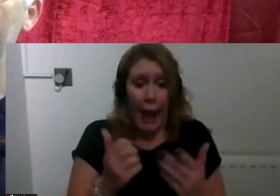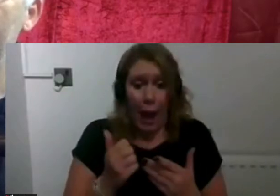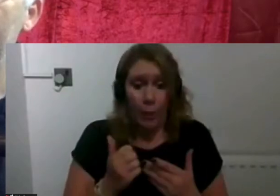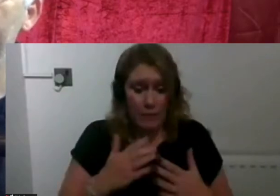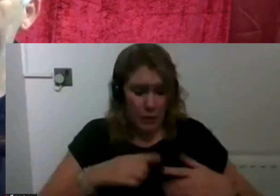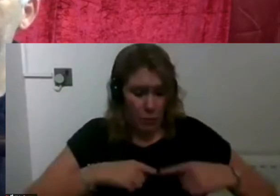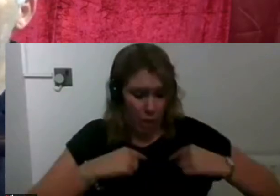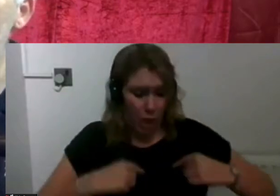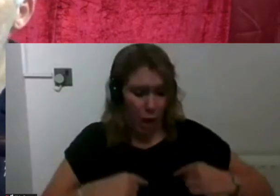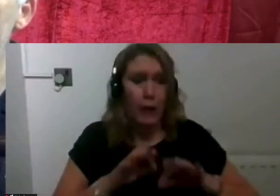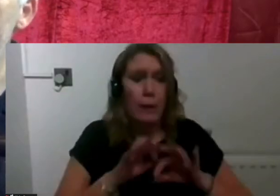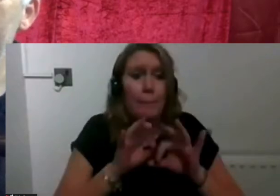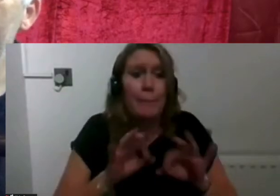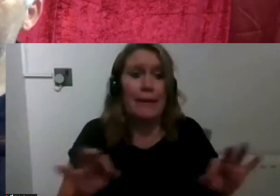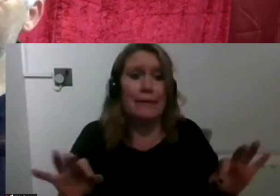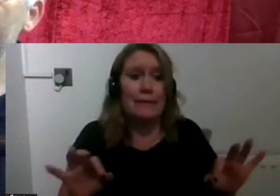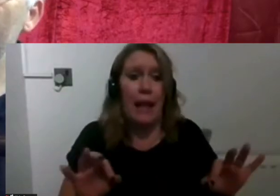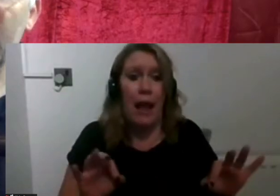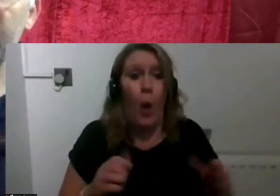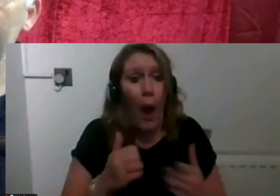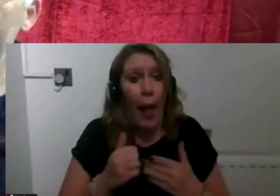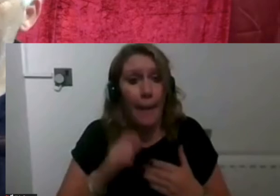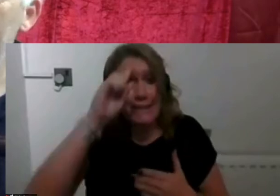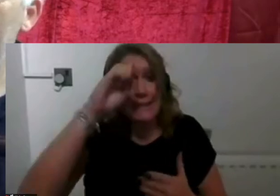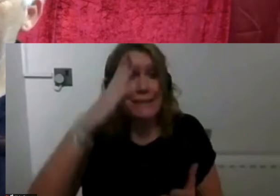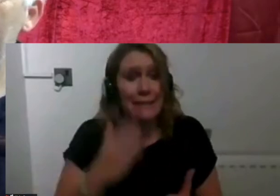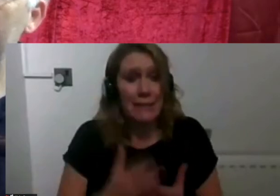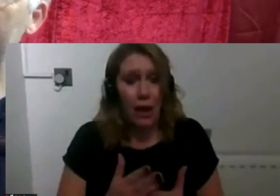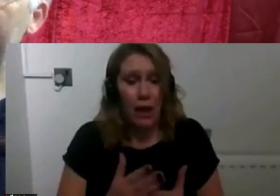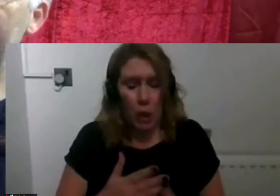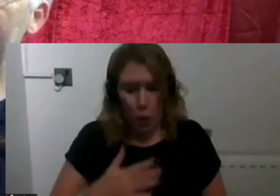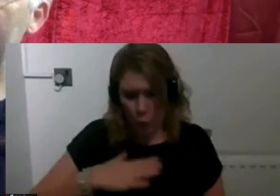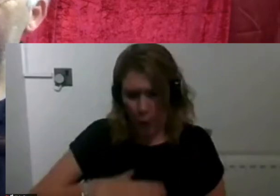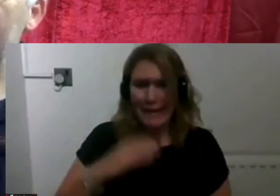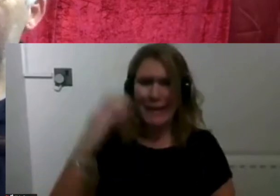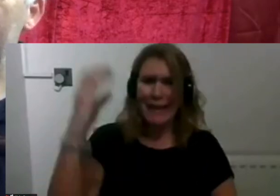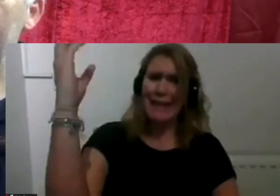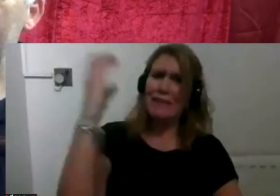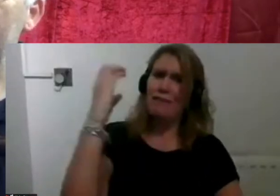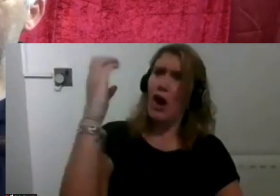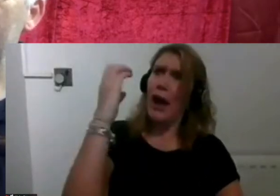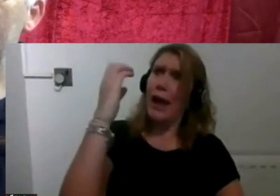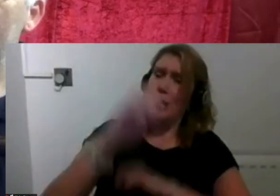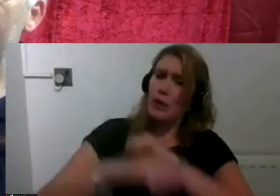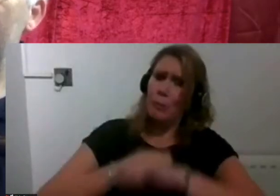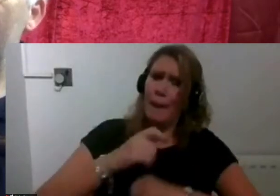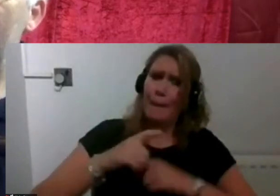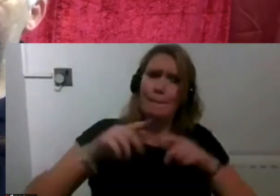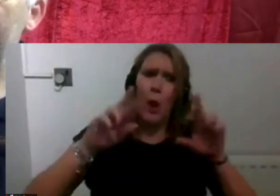Do I need this fire To emblazon what is hope? Or is it hope that